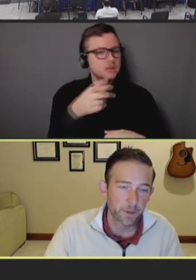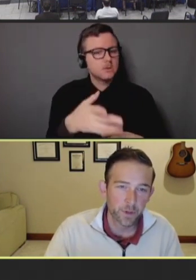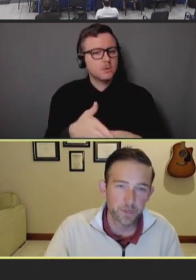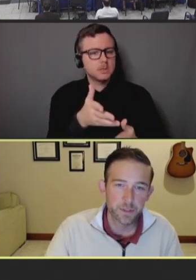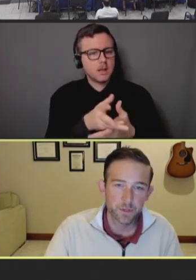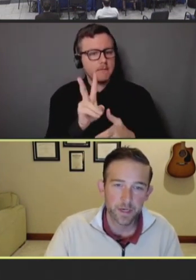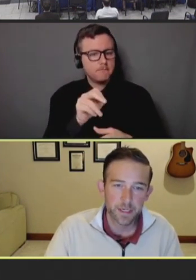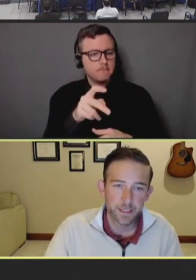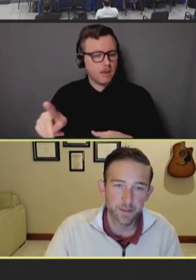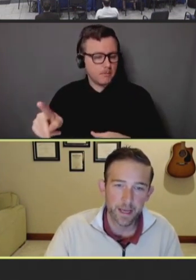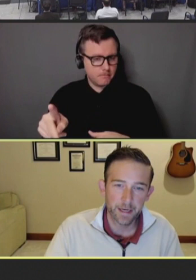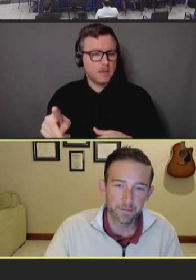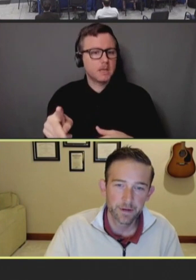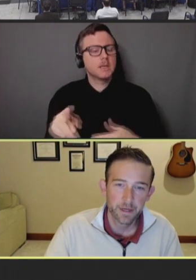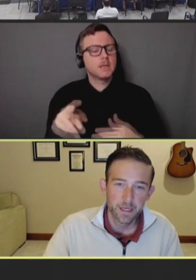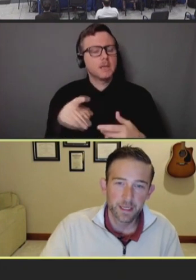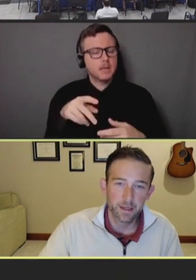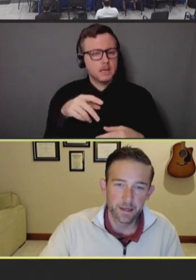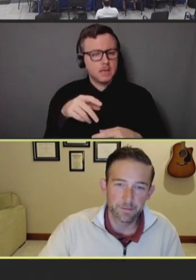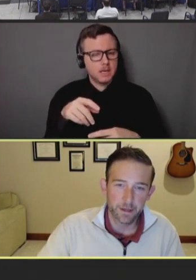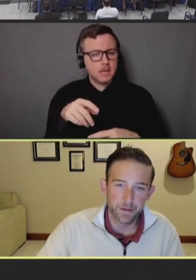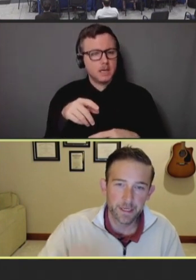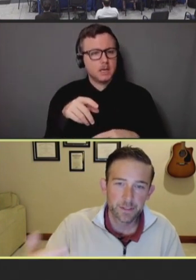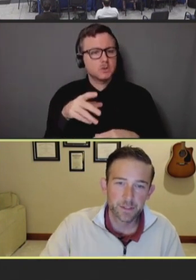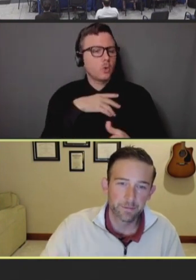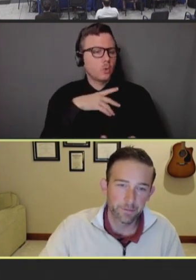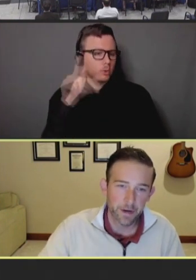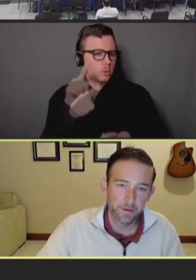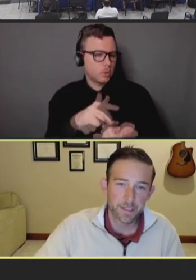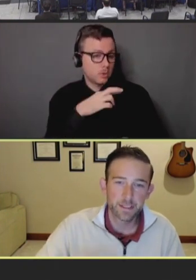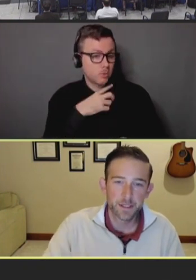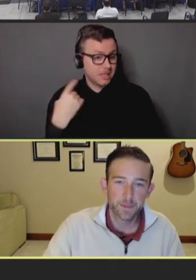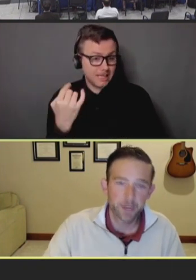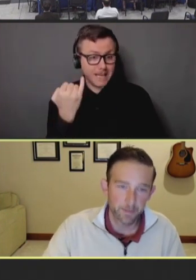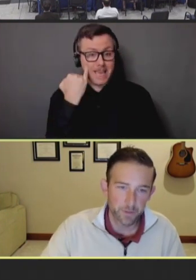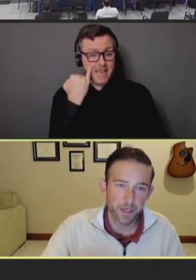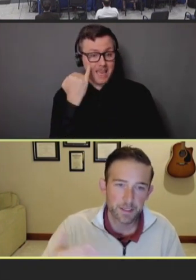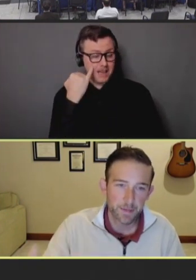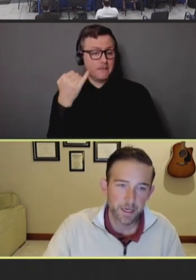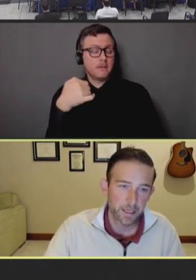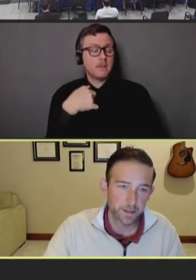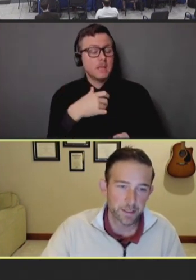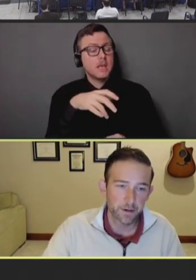then reduce the risk that if it is -- if the virus does become transmitted in these under